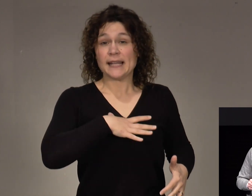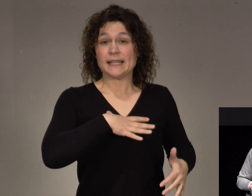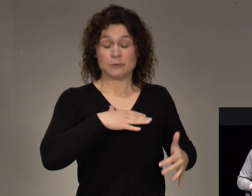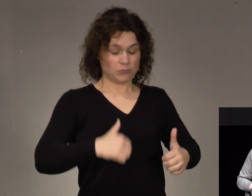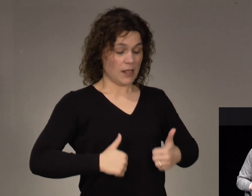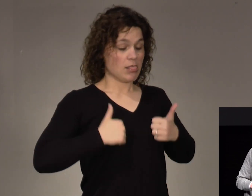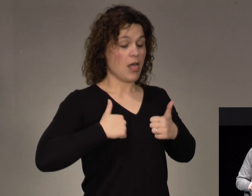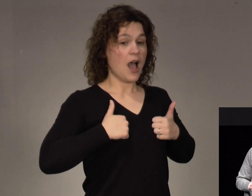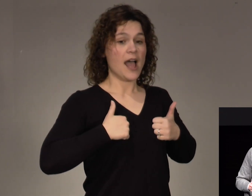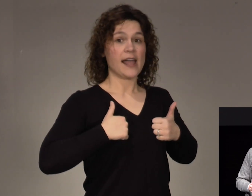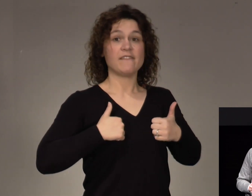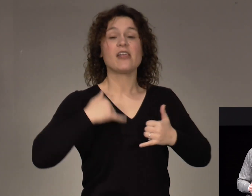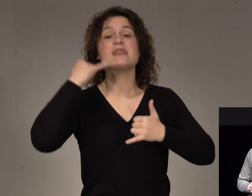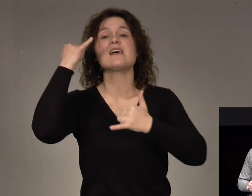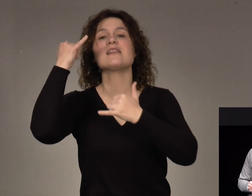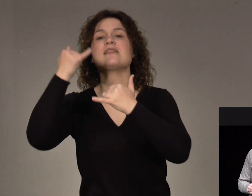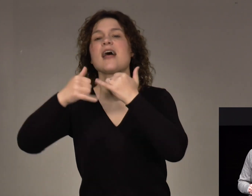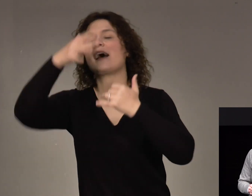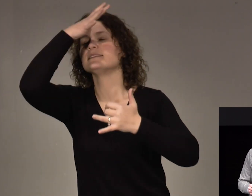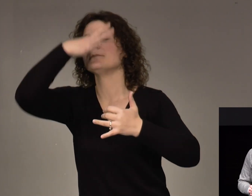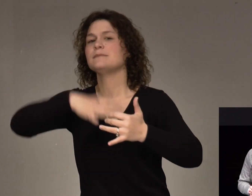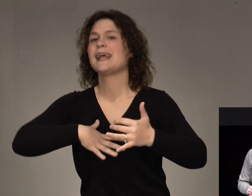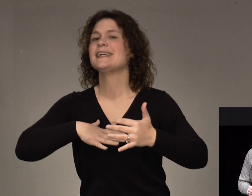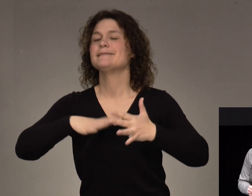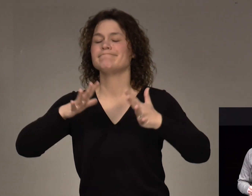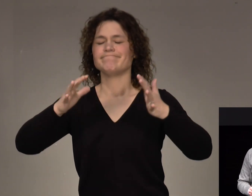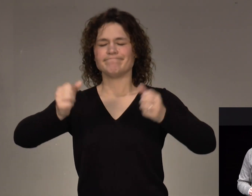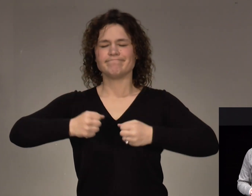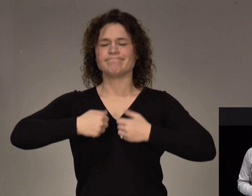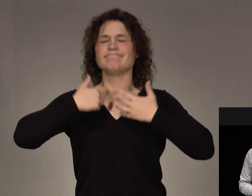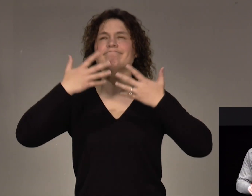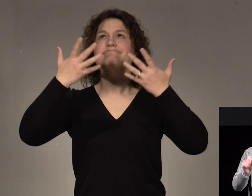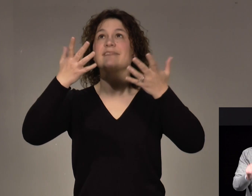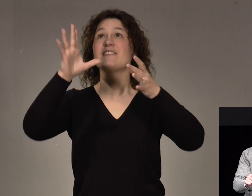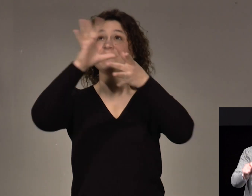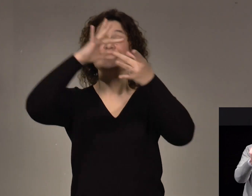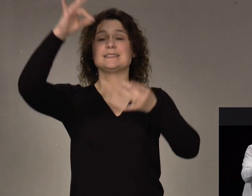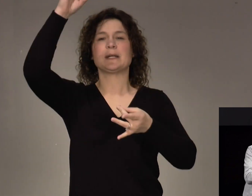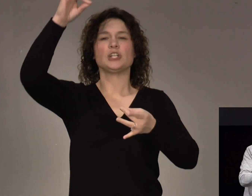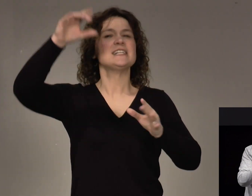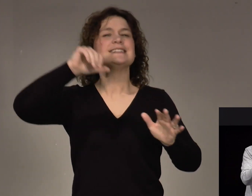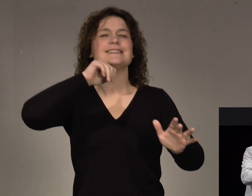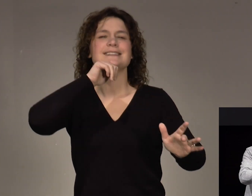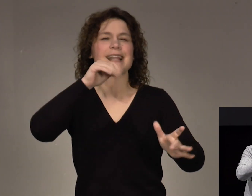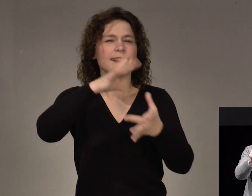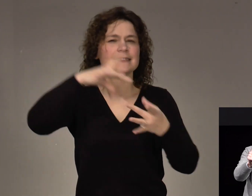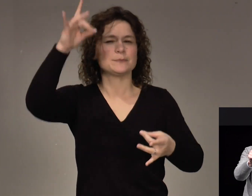last man became a life-giving spirit. But it's not the spirit--the stock doesn't